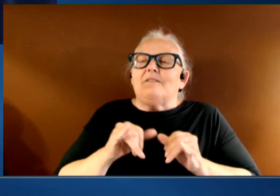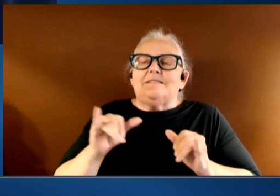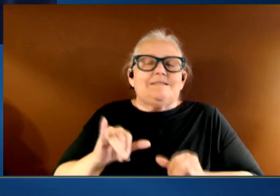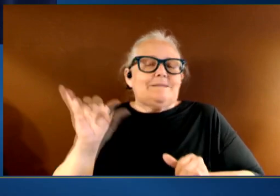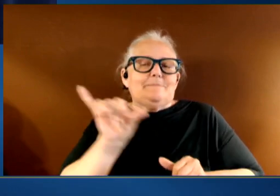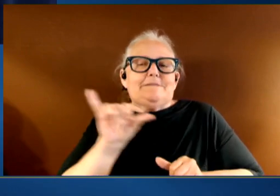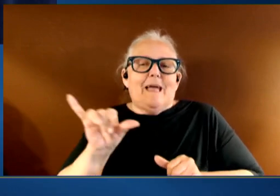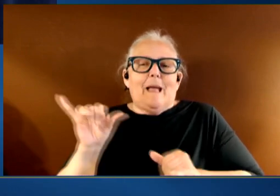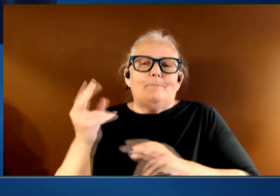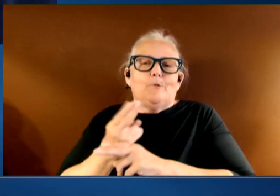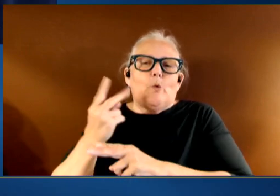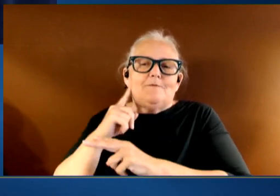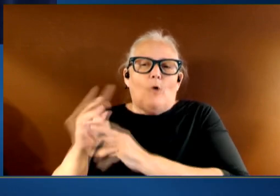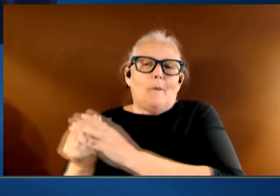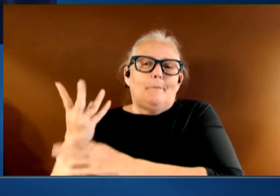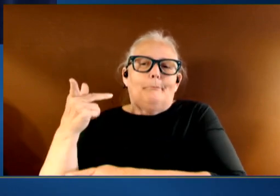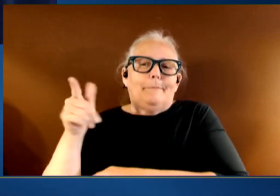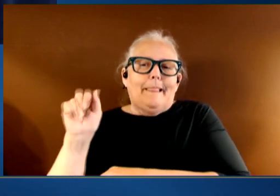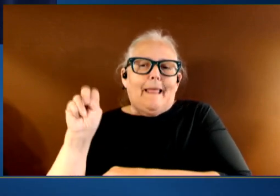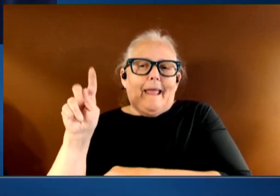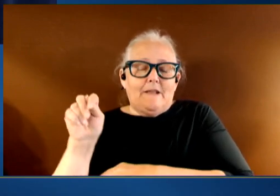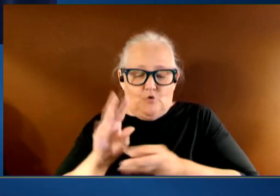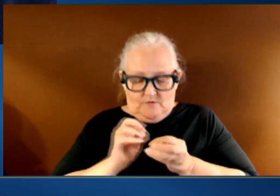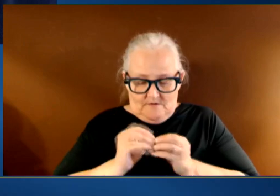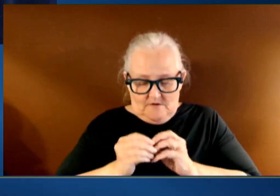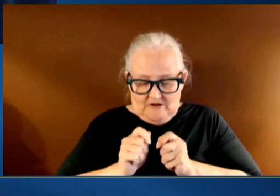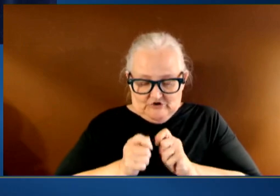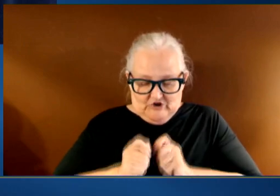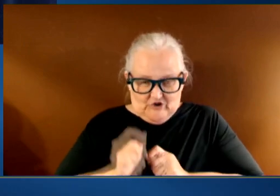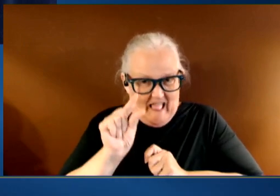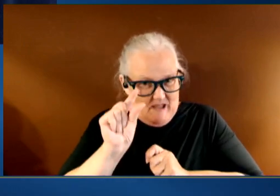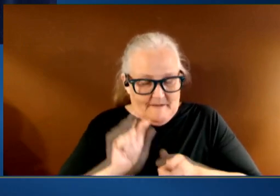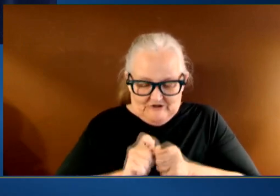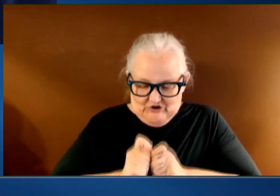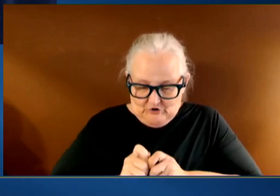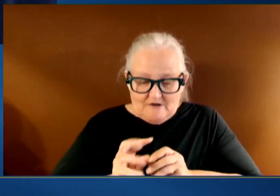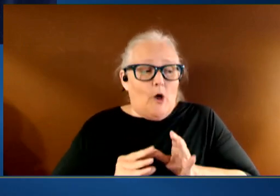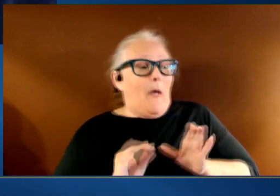your cells a little bit, give them back to you, and that should prevent you from having acute pain